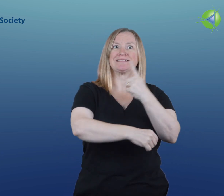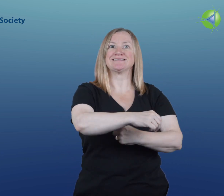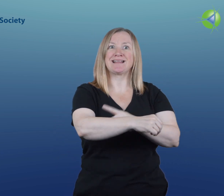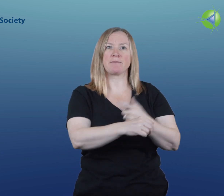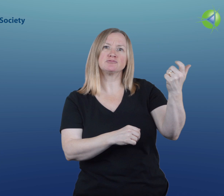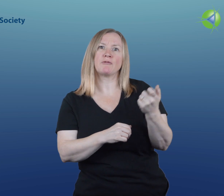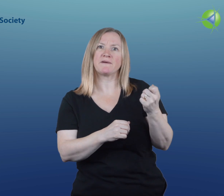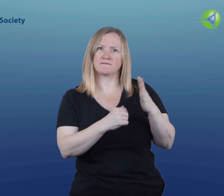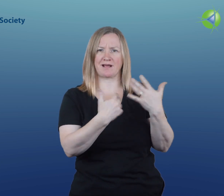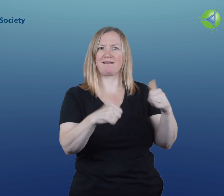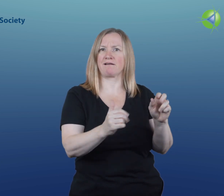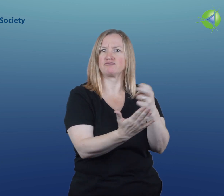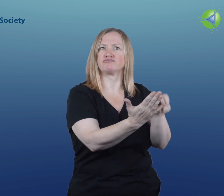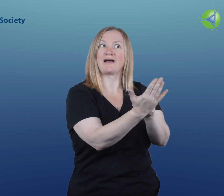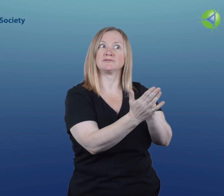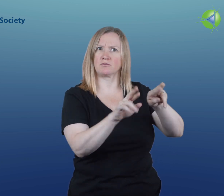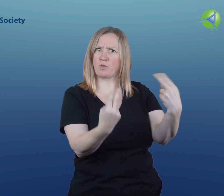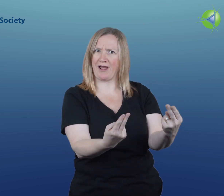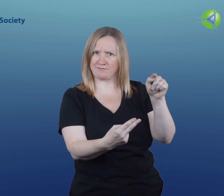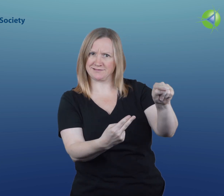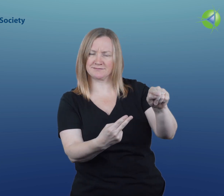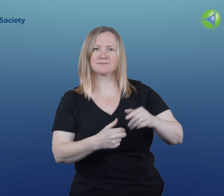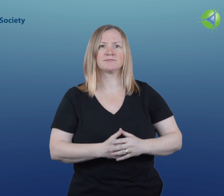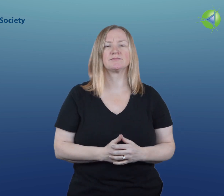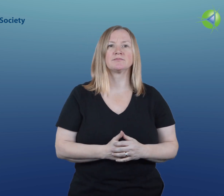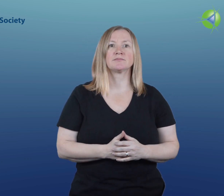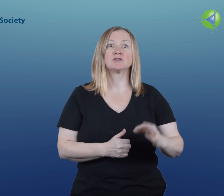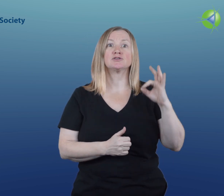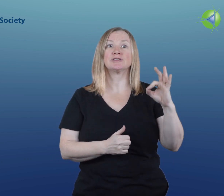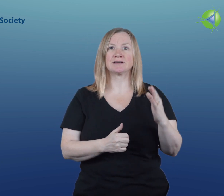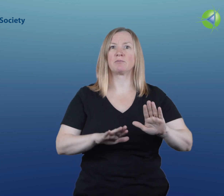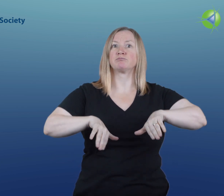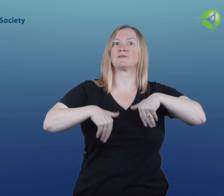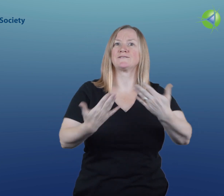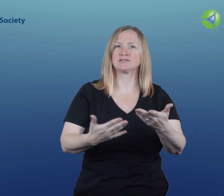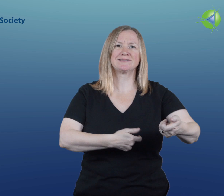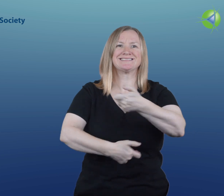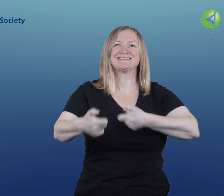Facility for disabled subscribers to register requirements